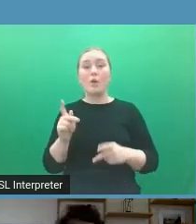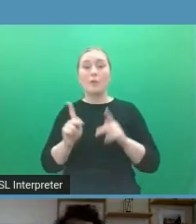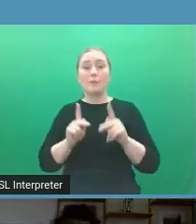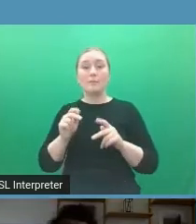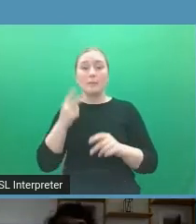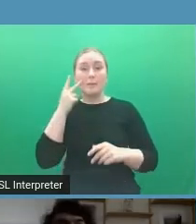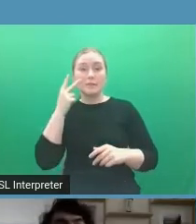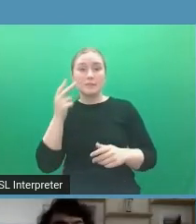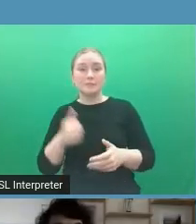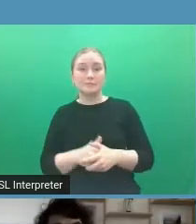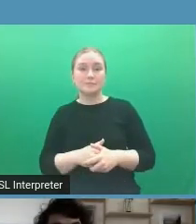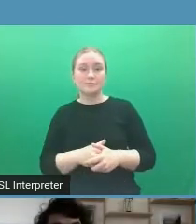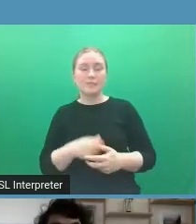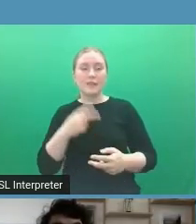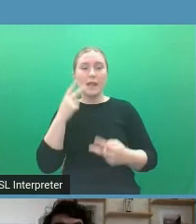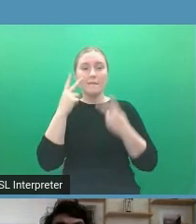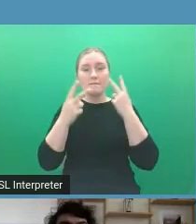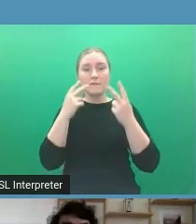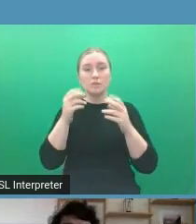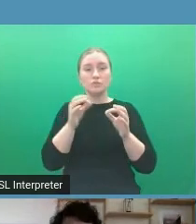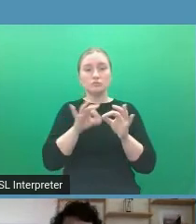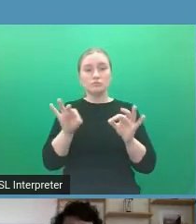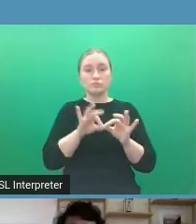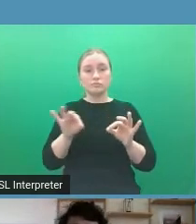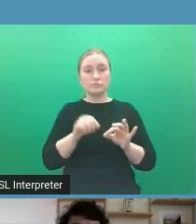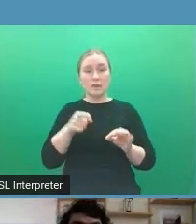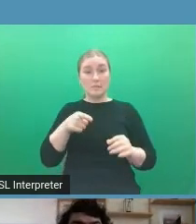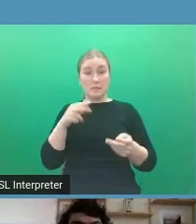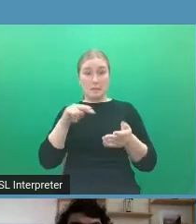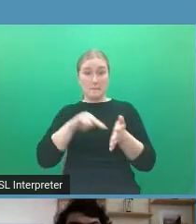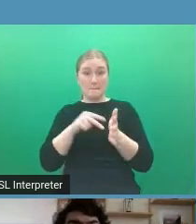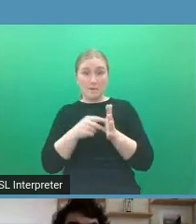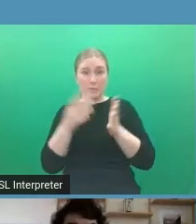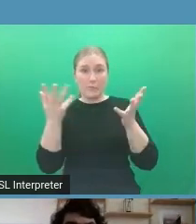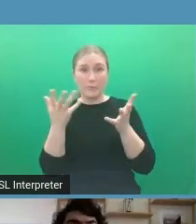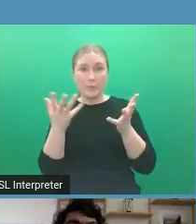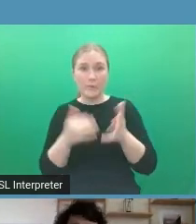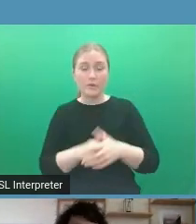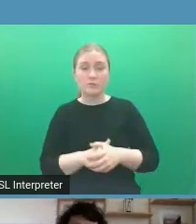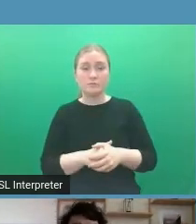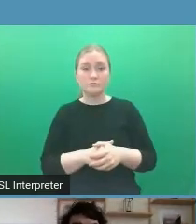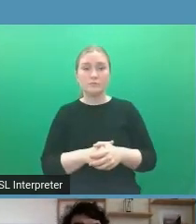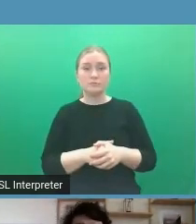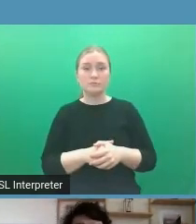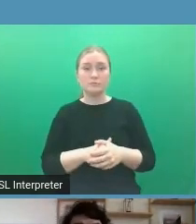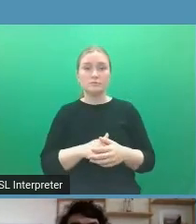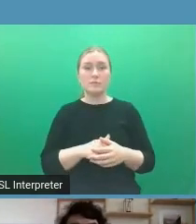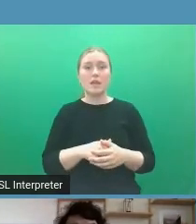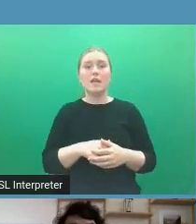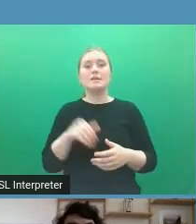A visual description, sometimes some of you may have heard the term alt text or alternative text,